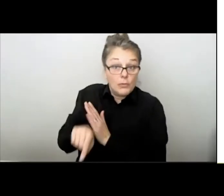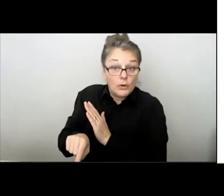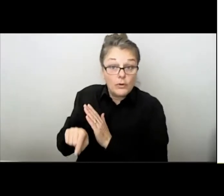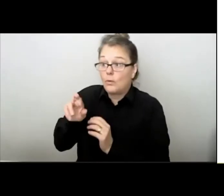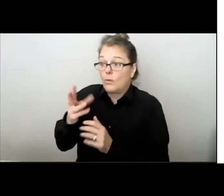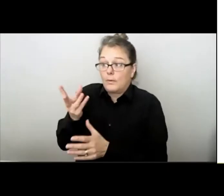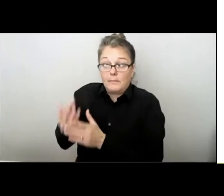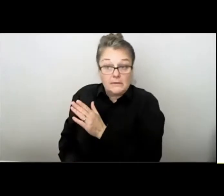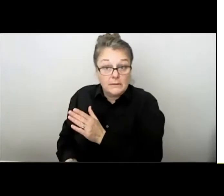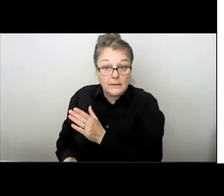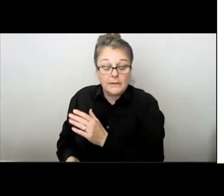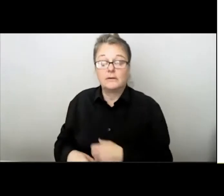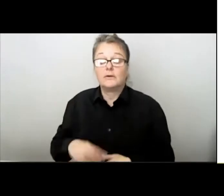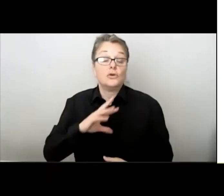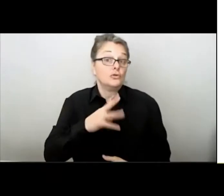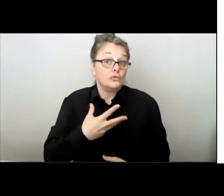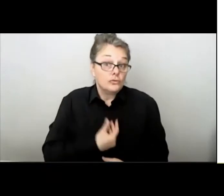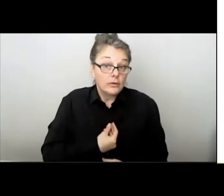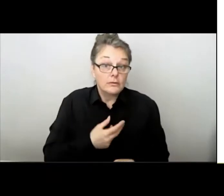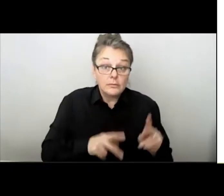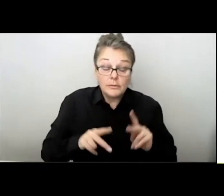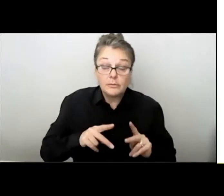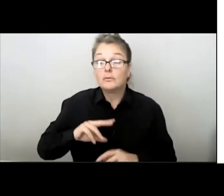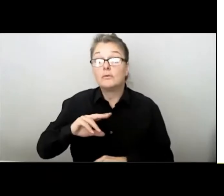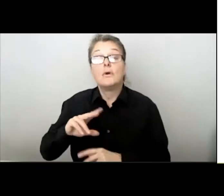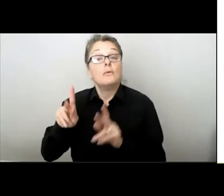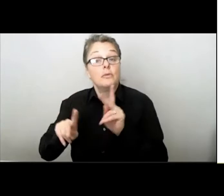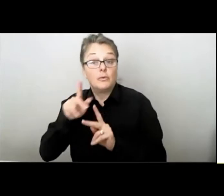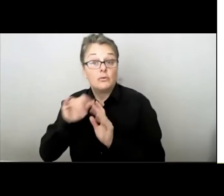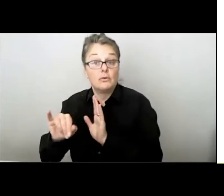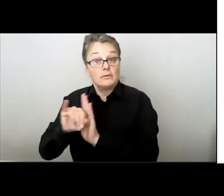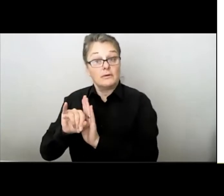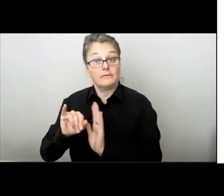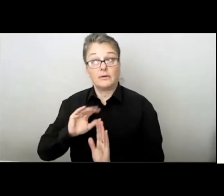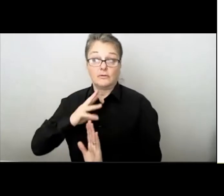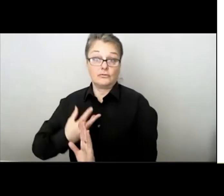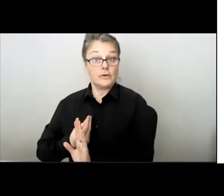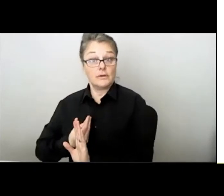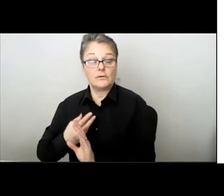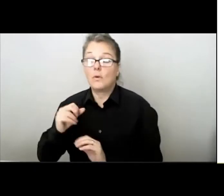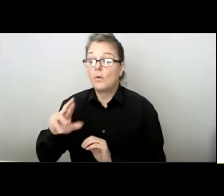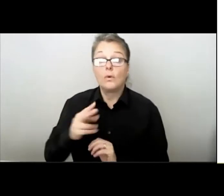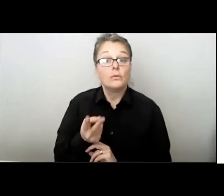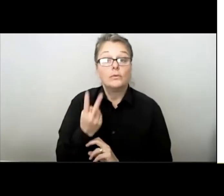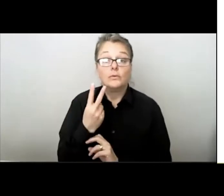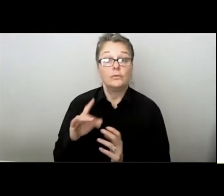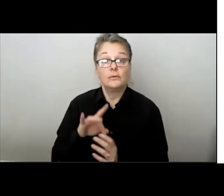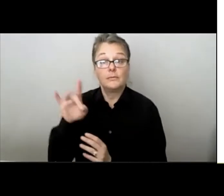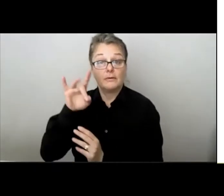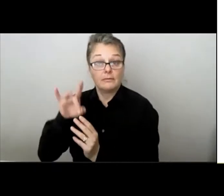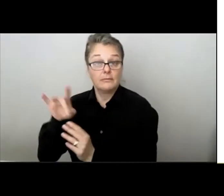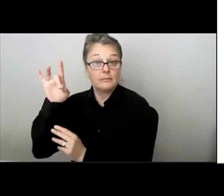AND GIRLS, TRANSGENDER, TRANS-IDENTIFYING AND TWO SPIRITED PEOPLES.